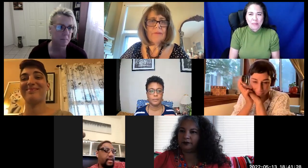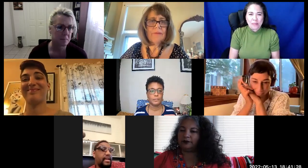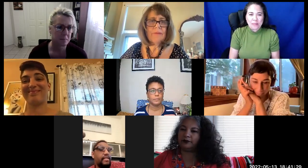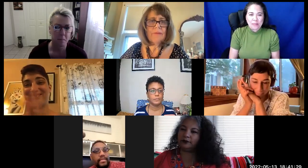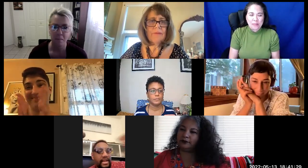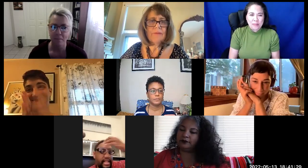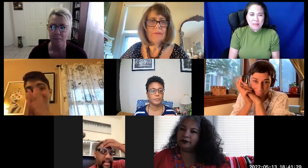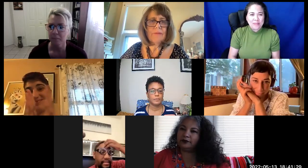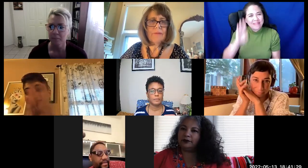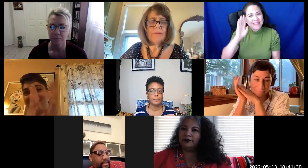Leslie McIntosh: Everybody.